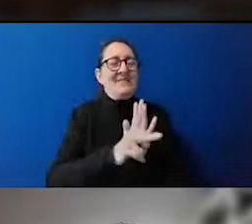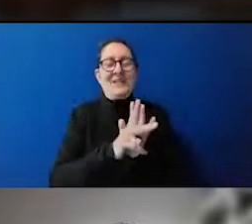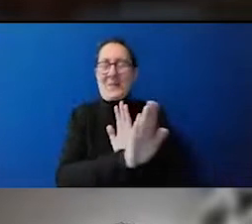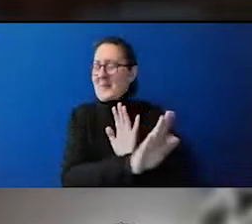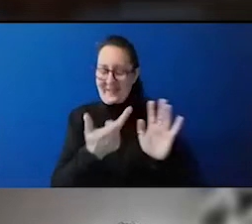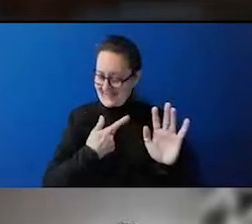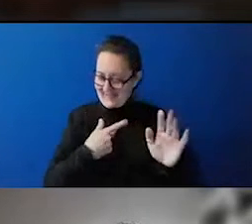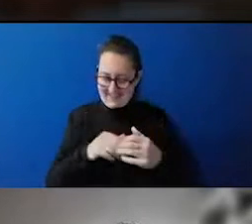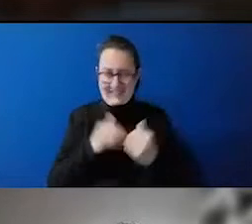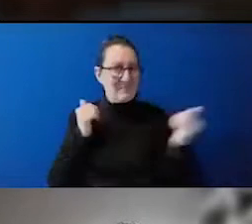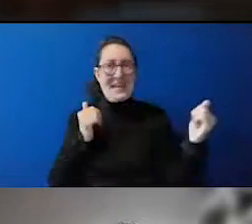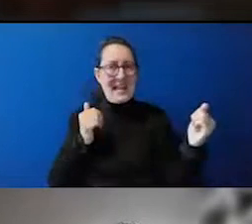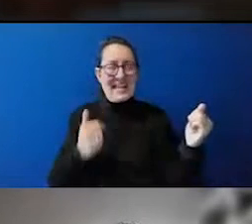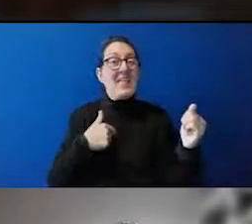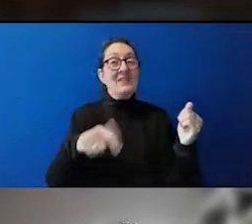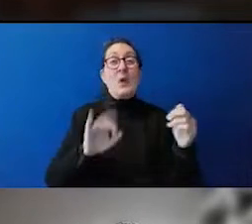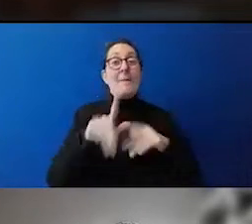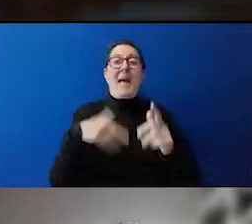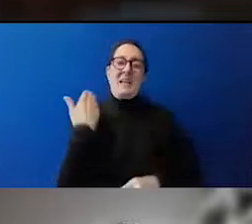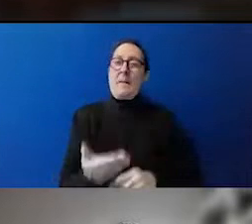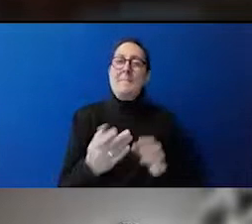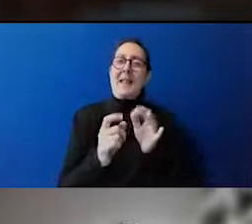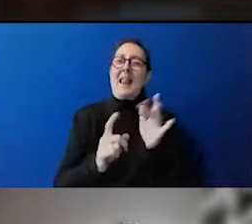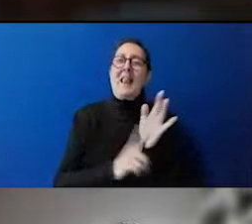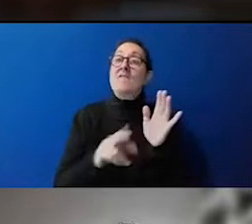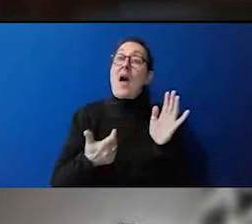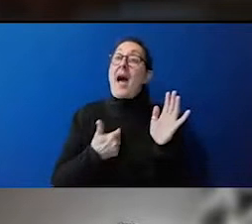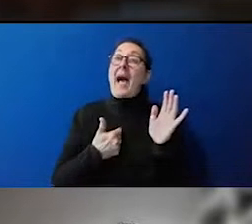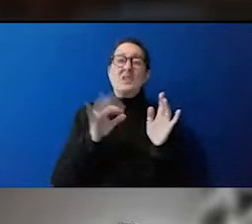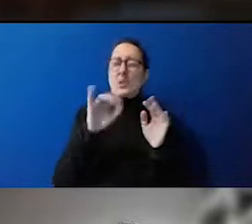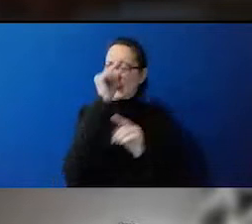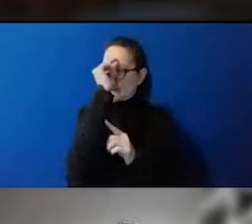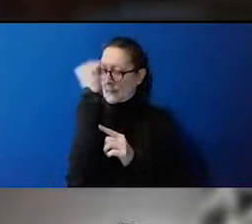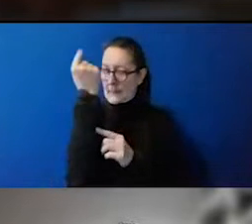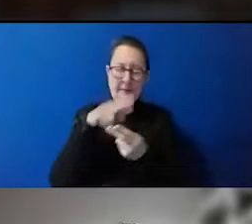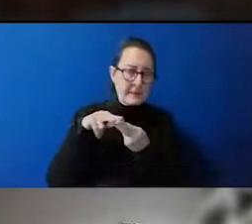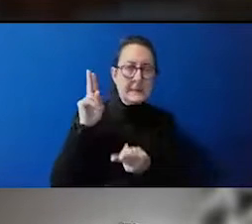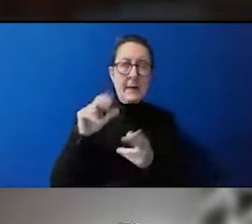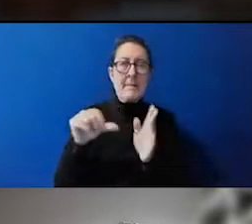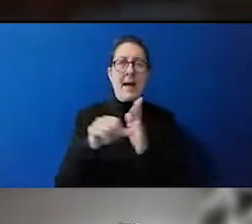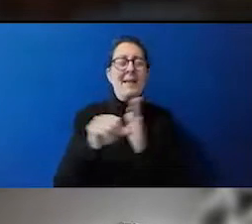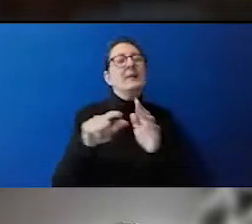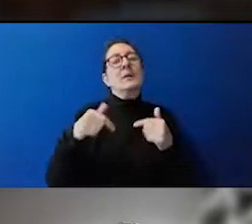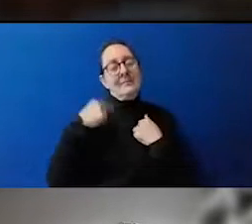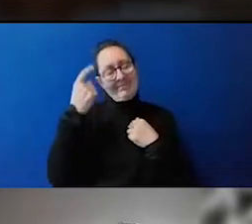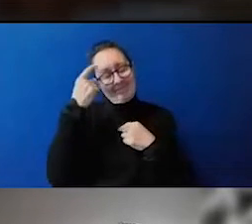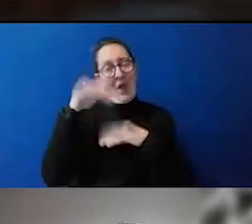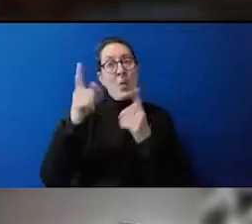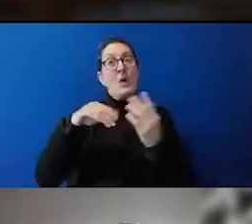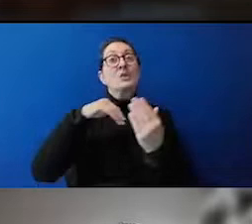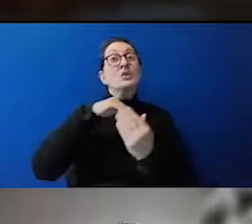for us this is not about money um we are really the sense of social justice resonates with us